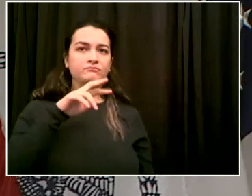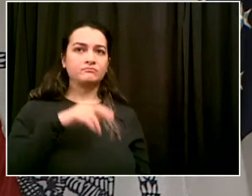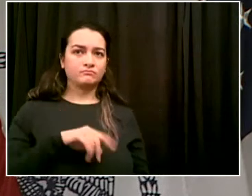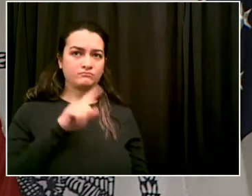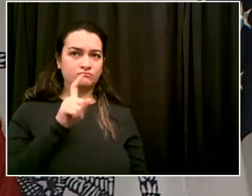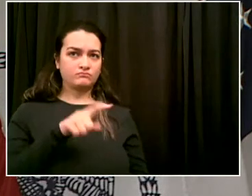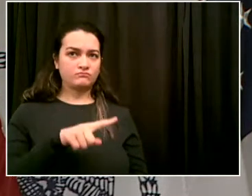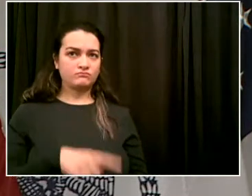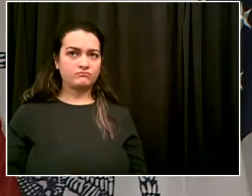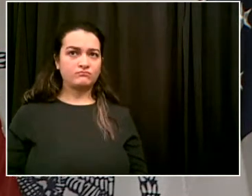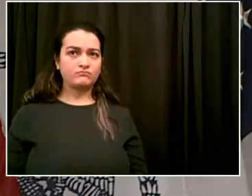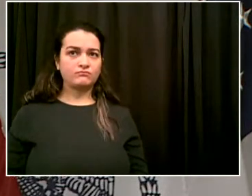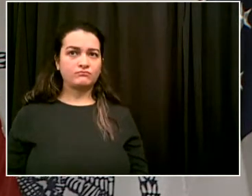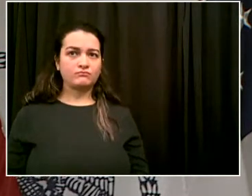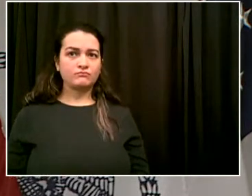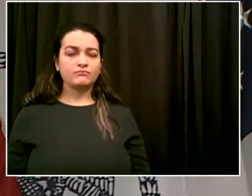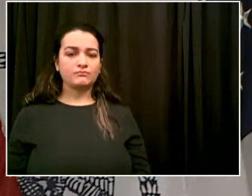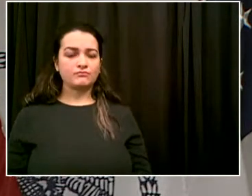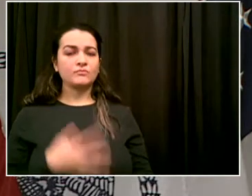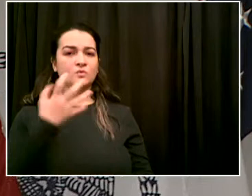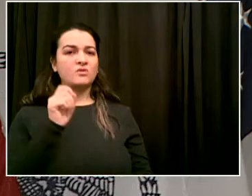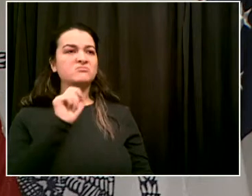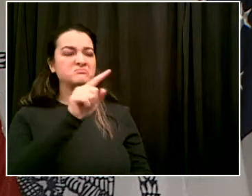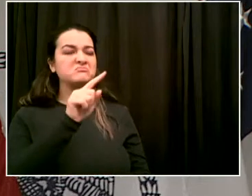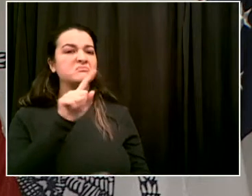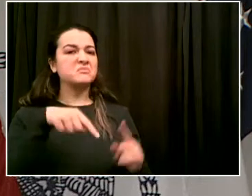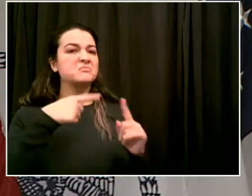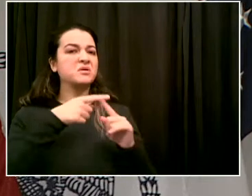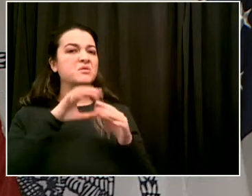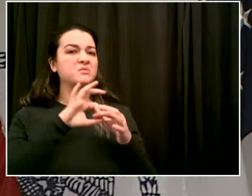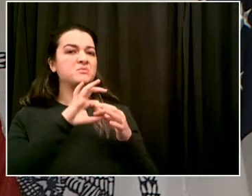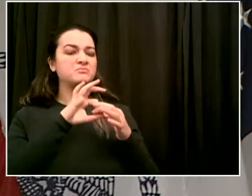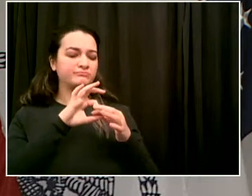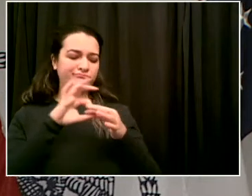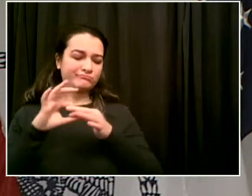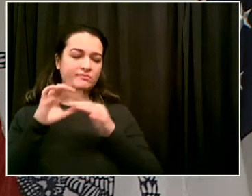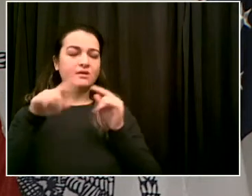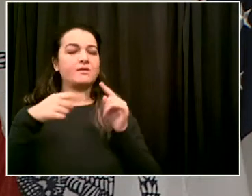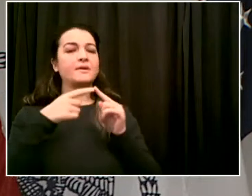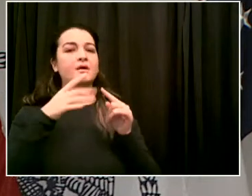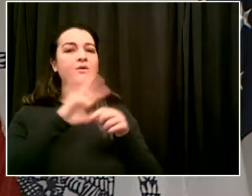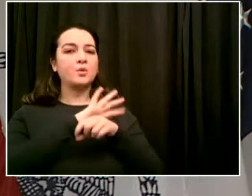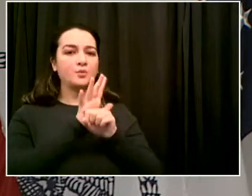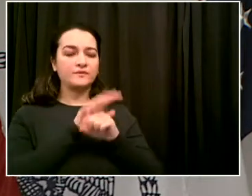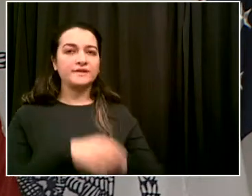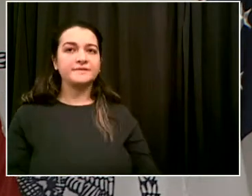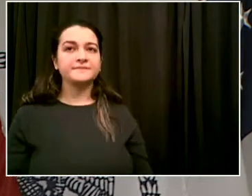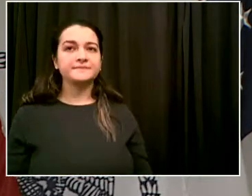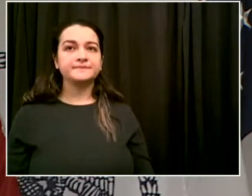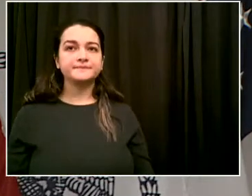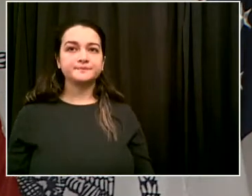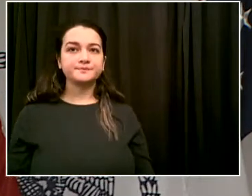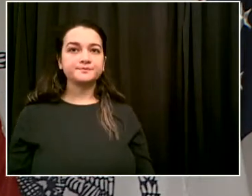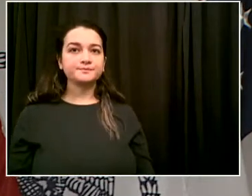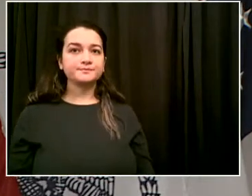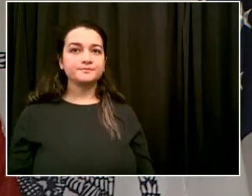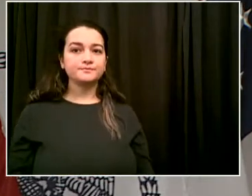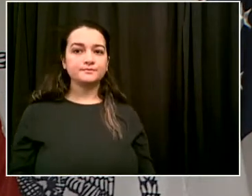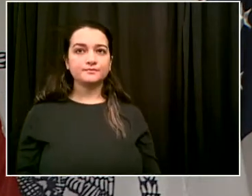SENSORY INFECTIONS ARE UNCOMMON PEOPLE WHO HAVE HAD COVID DELAY